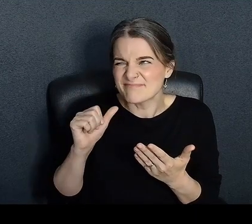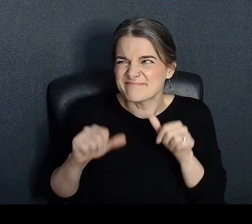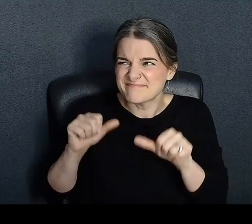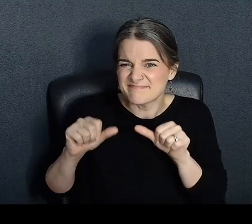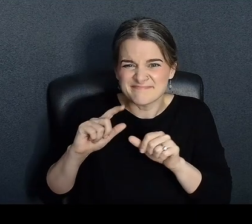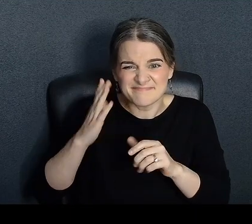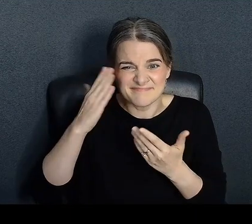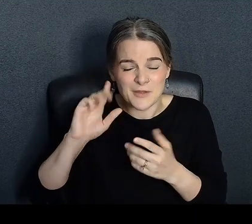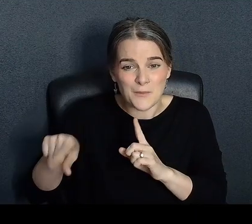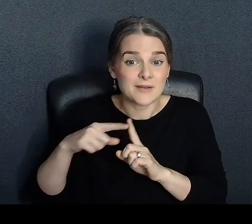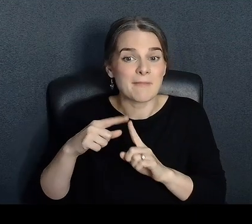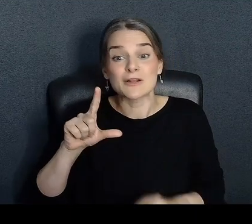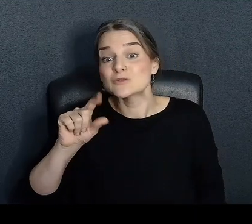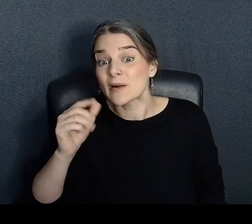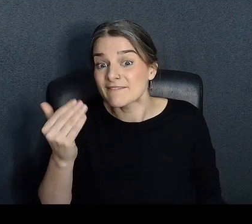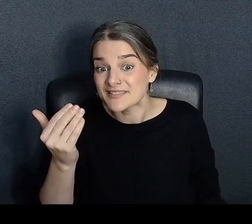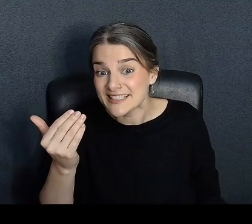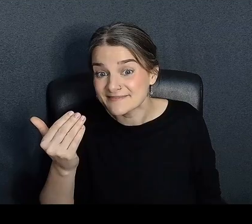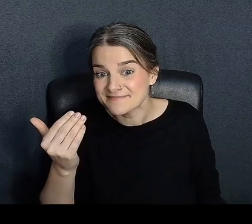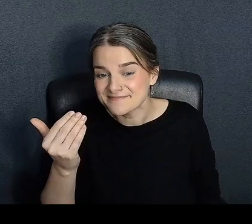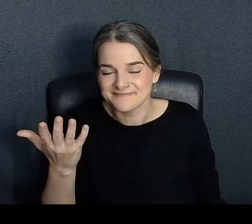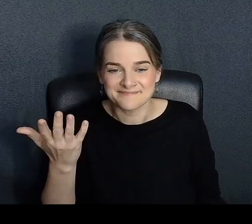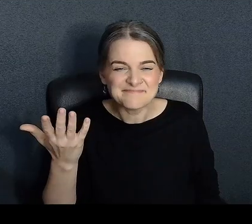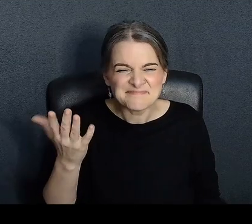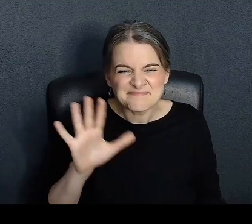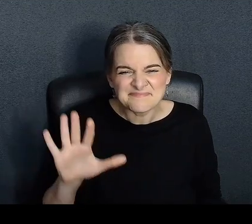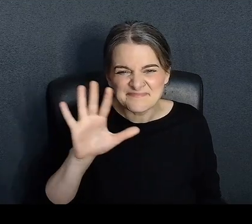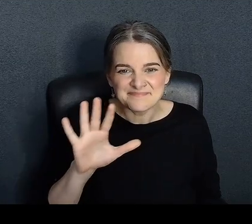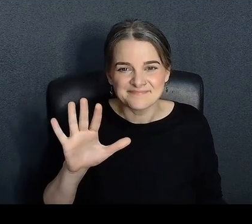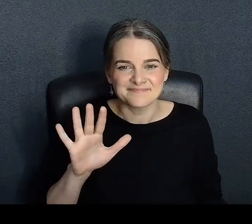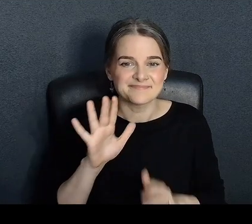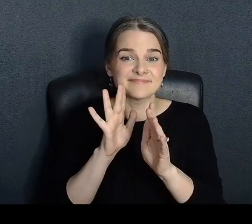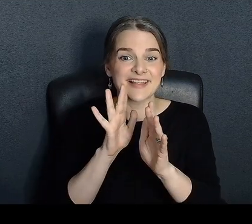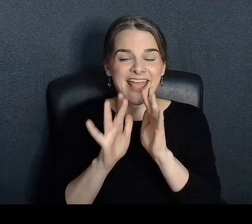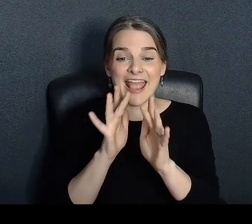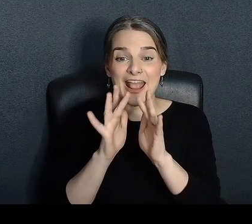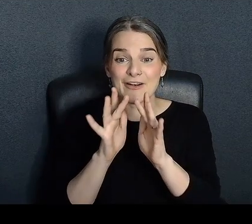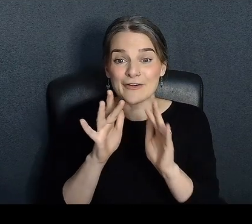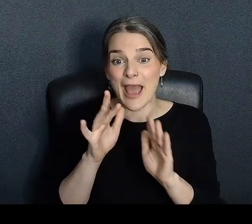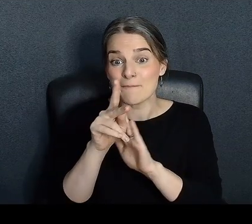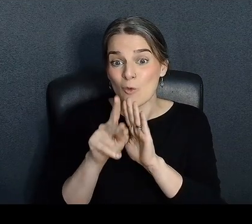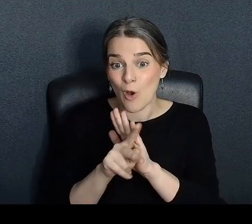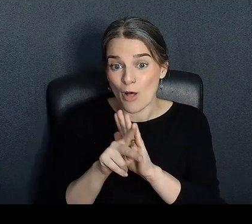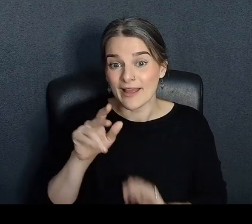by 2015, internet protocol caption telephone